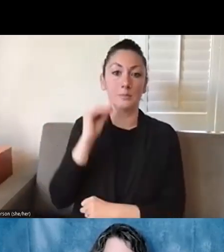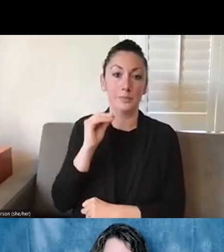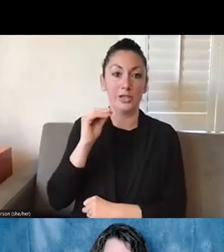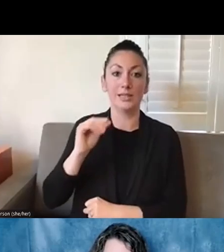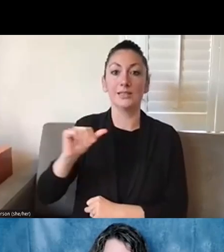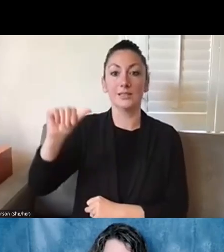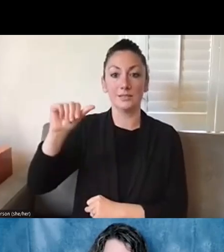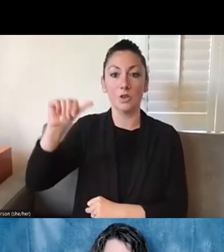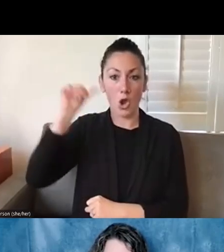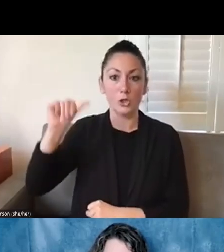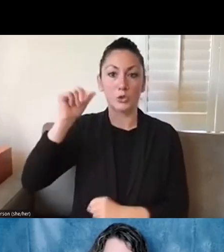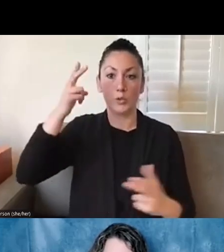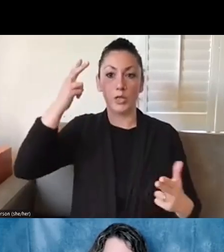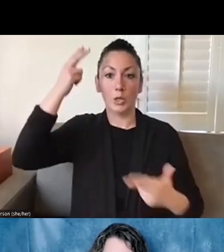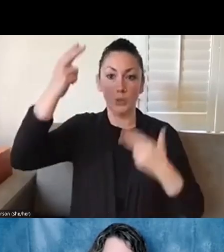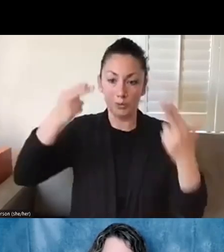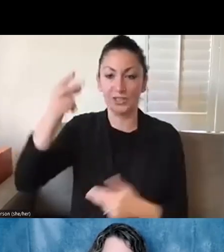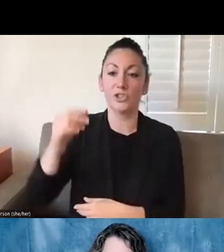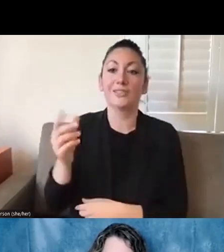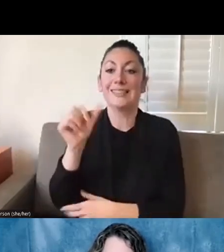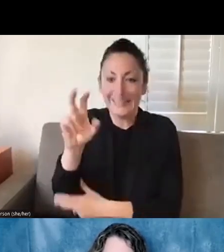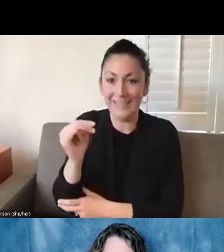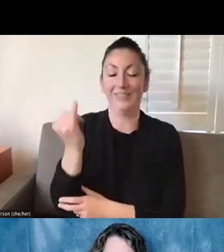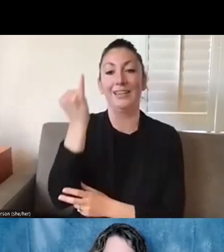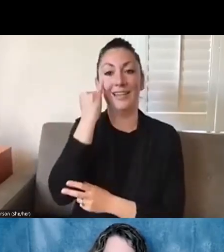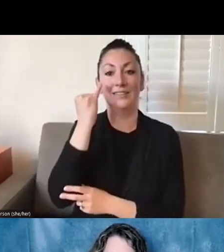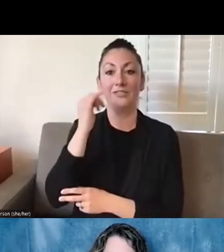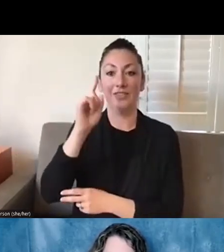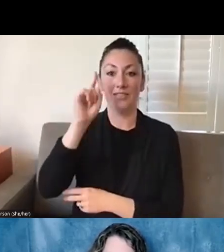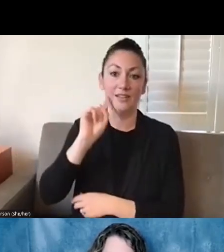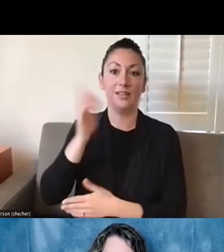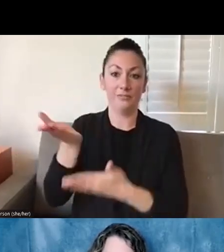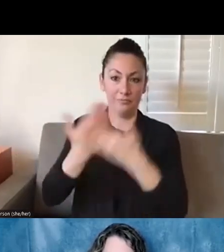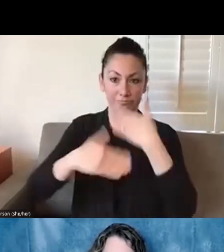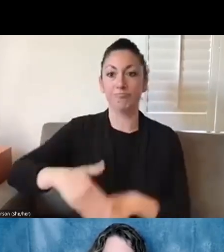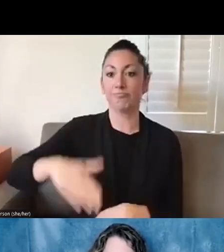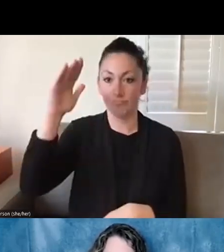of people talking outside of a person's body. Yes, deaf people have auditory hallucinations,